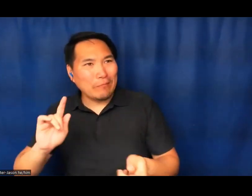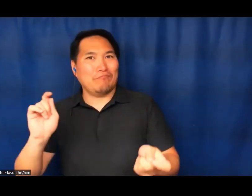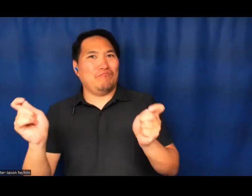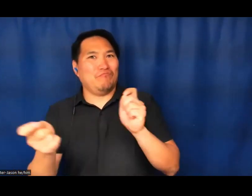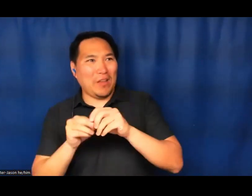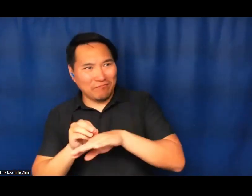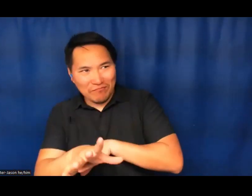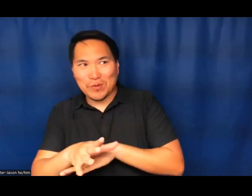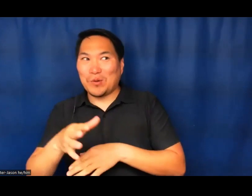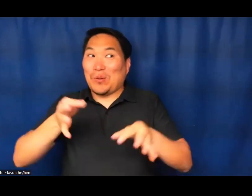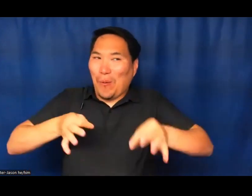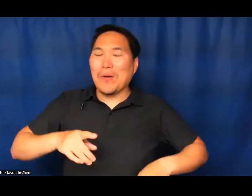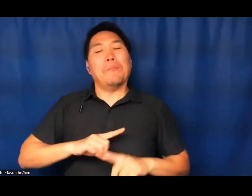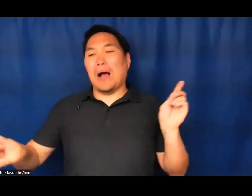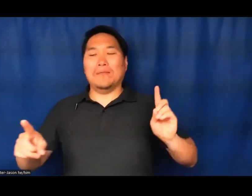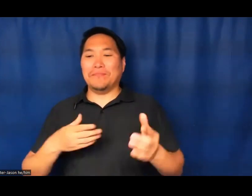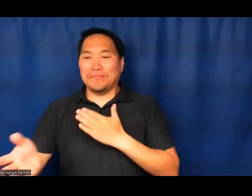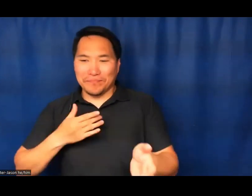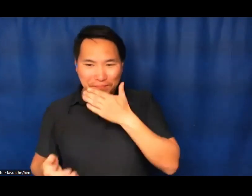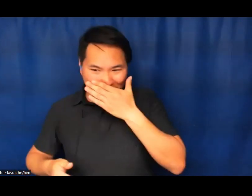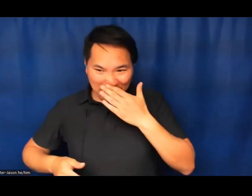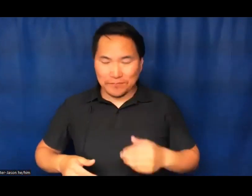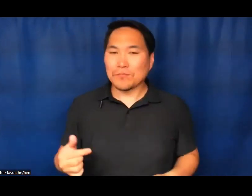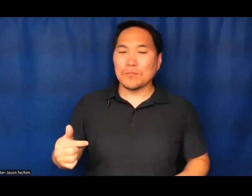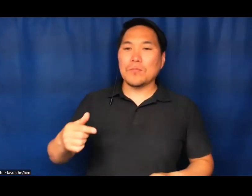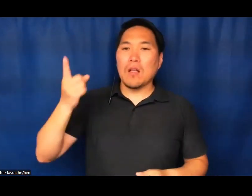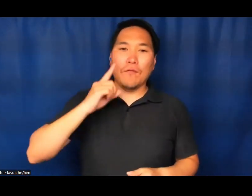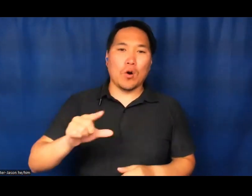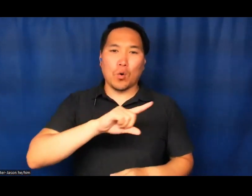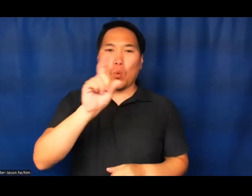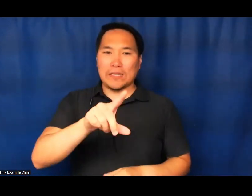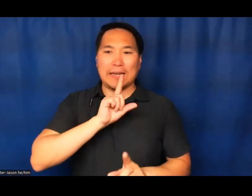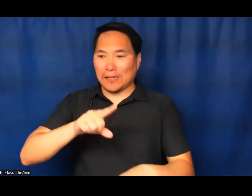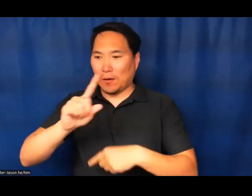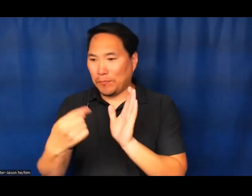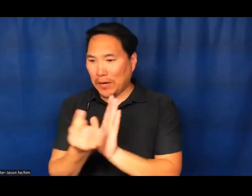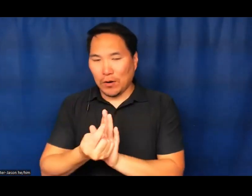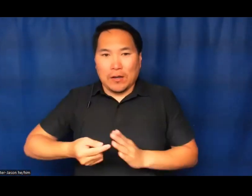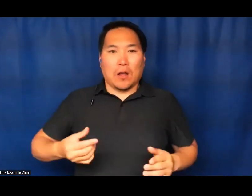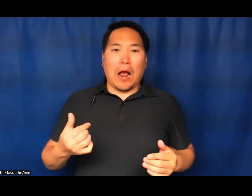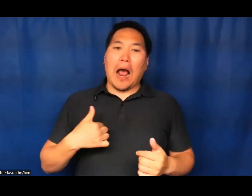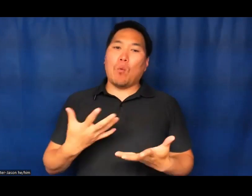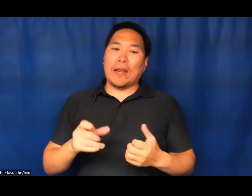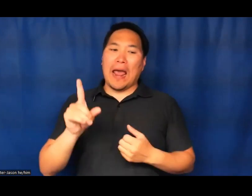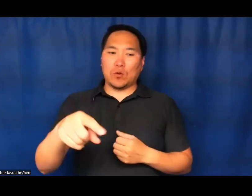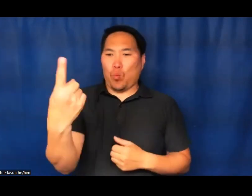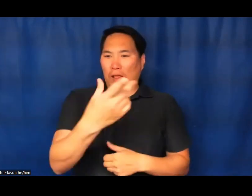Along those lines, what we'll have time for Q&A, I like to just ask one quick question of all the panelists.